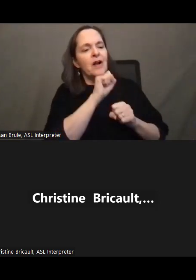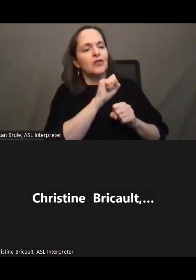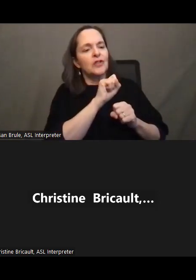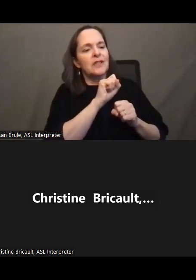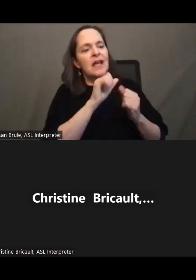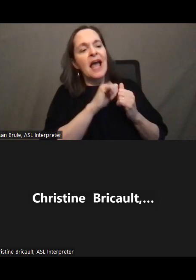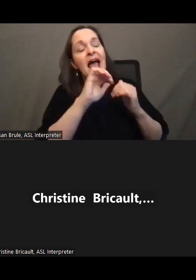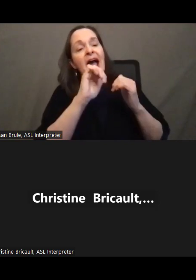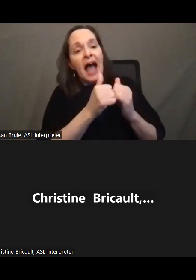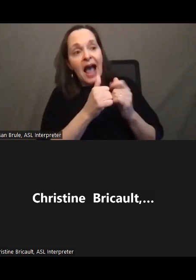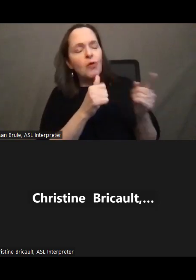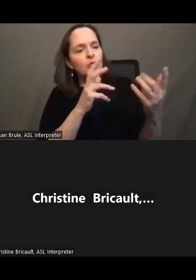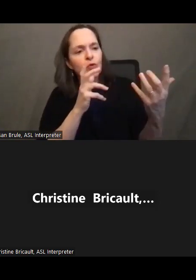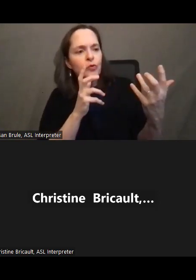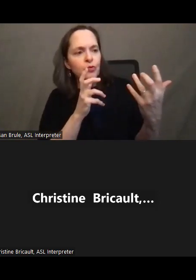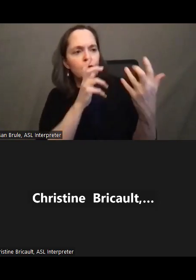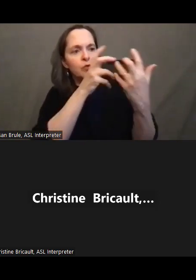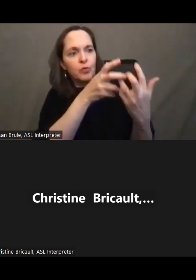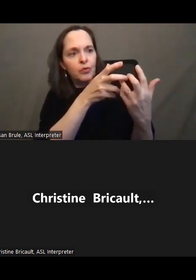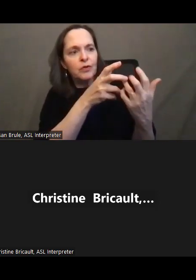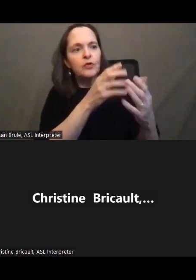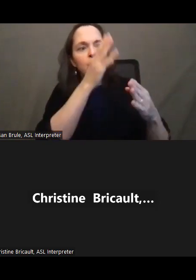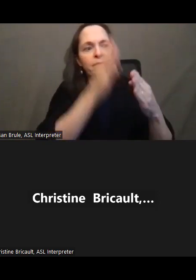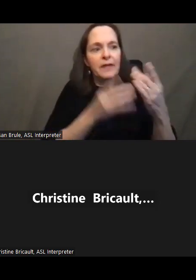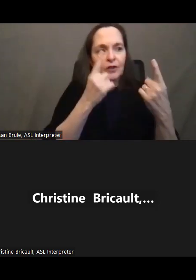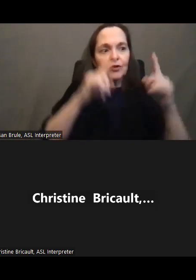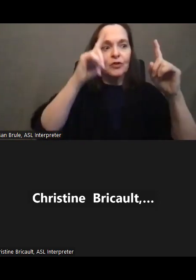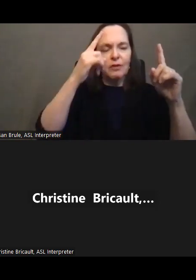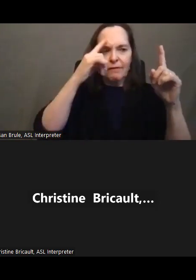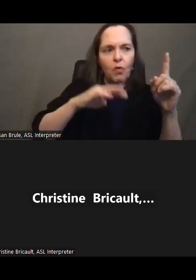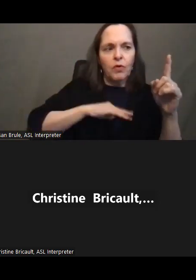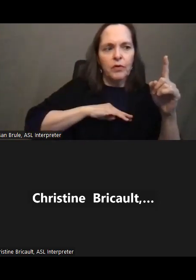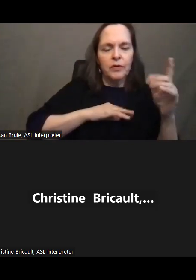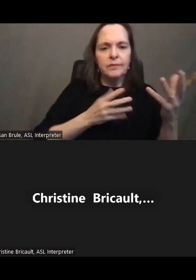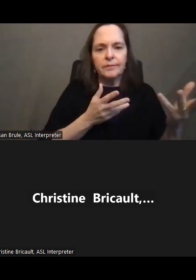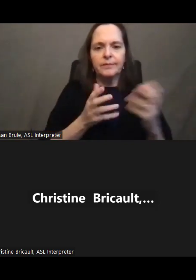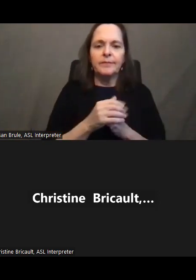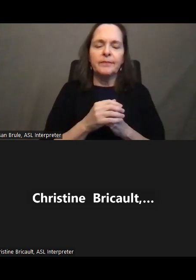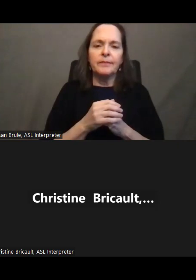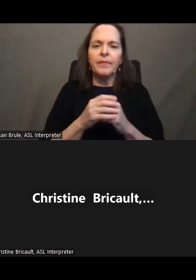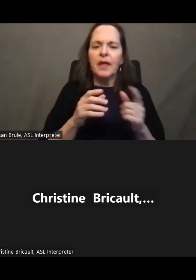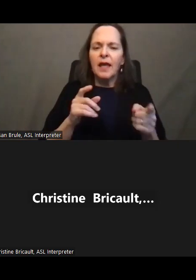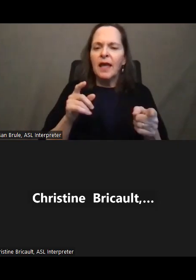All right, and so we're going to leave Title I for now. Unless somebody else has a question A couple questions on that Julia.